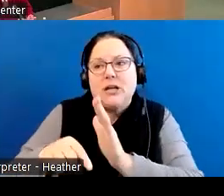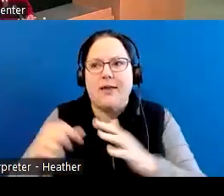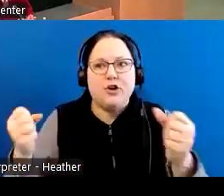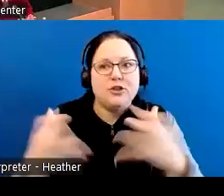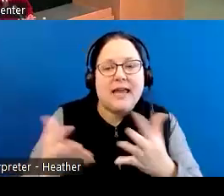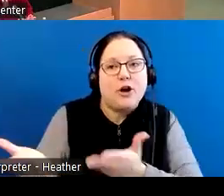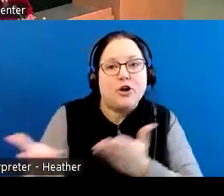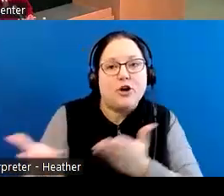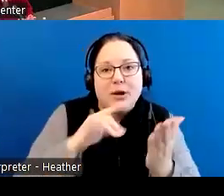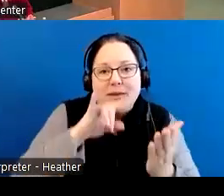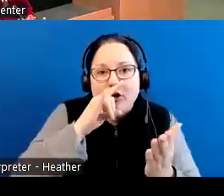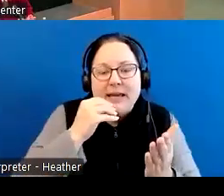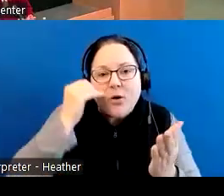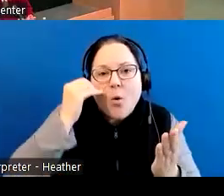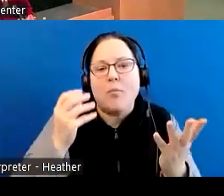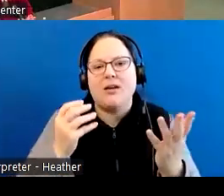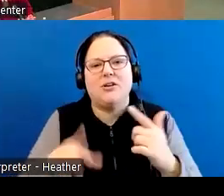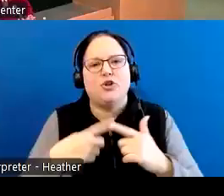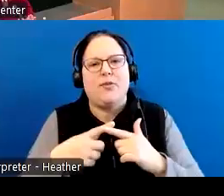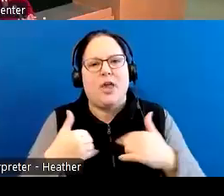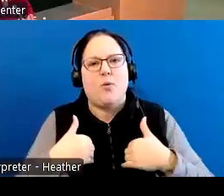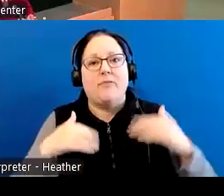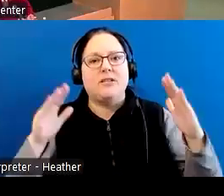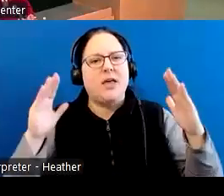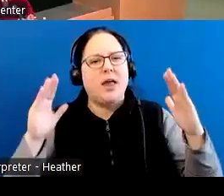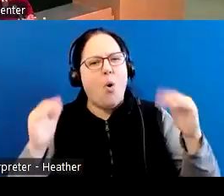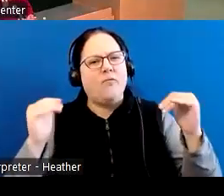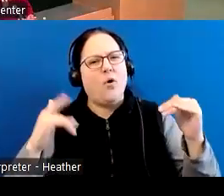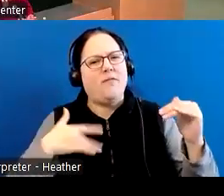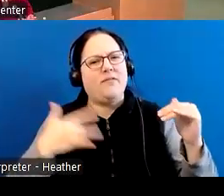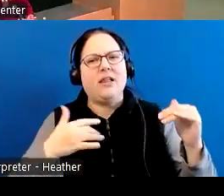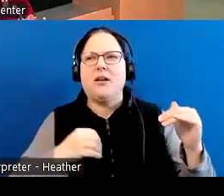um and so there's this hopeful resonance that happens around this idea of a risky strength